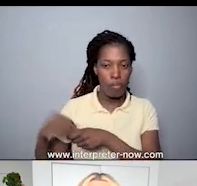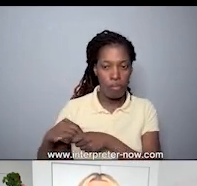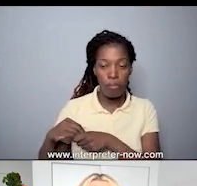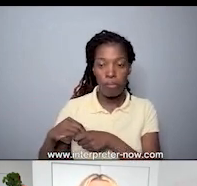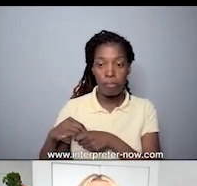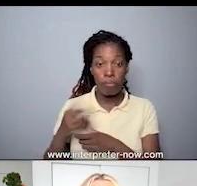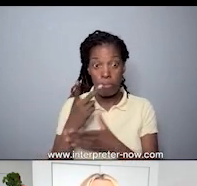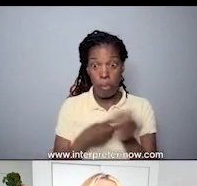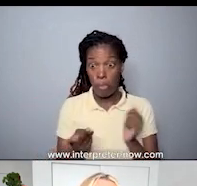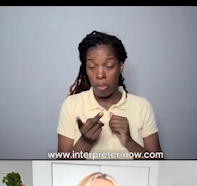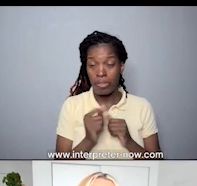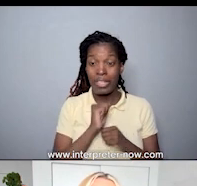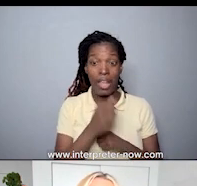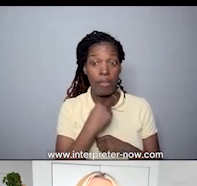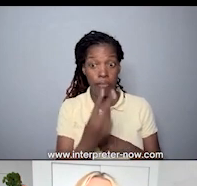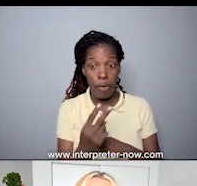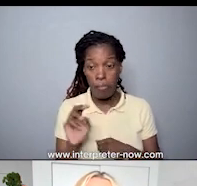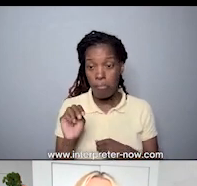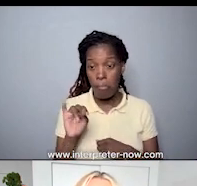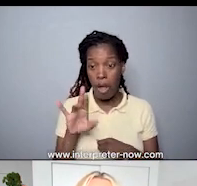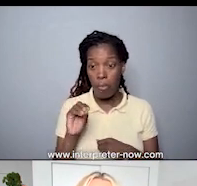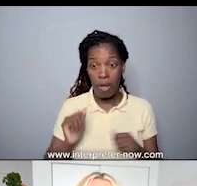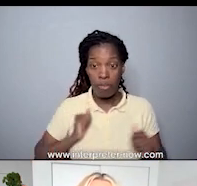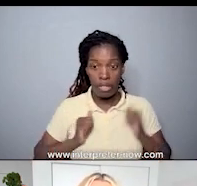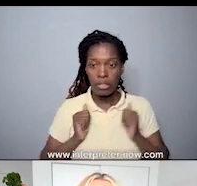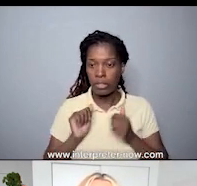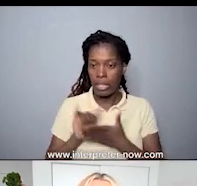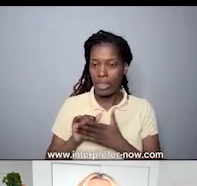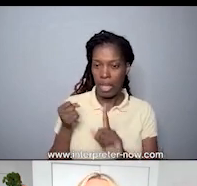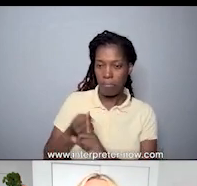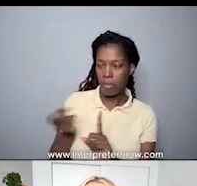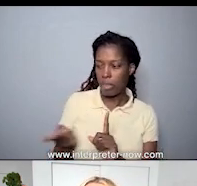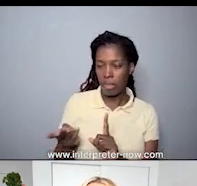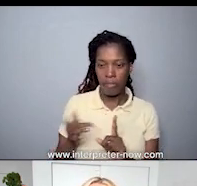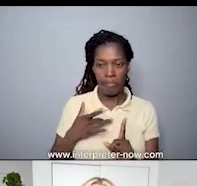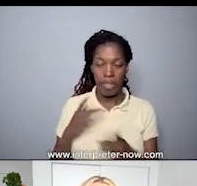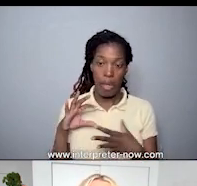Both of these nonverbal microaggressions can impact somebody's feeling of belonging, as